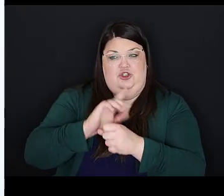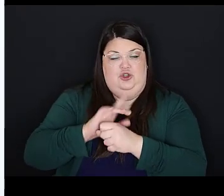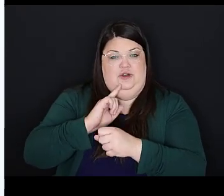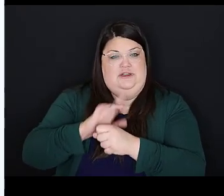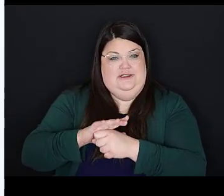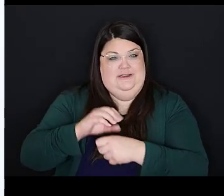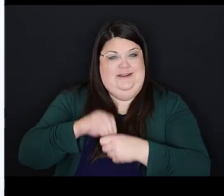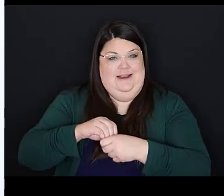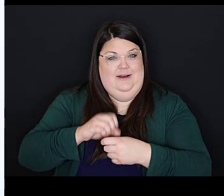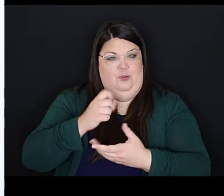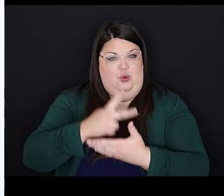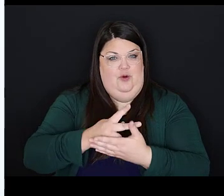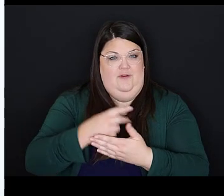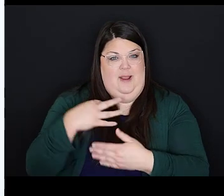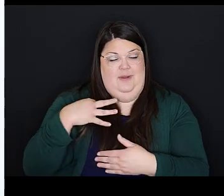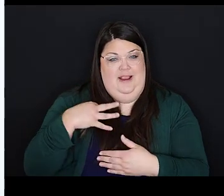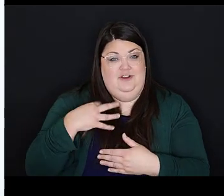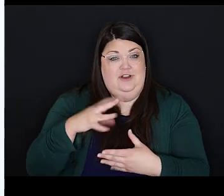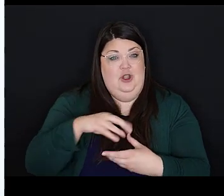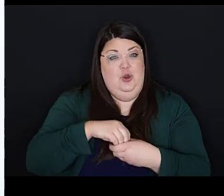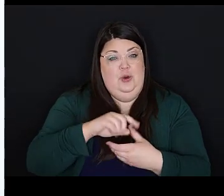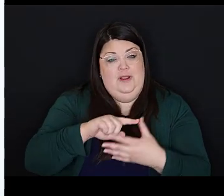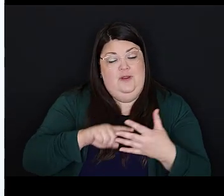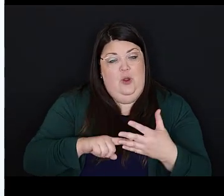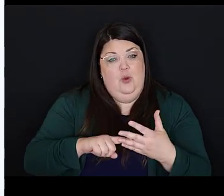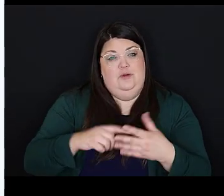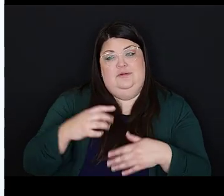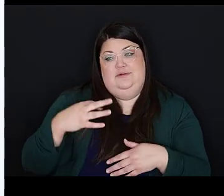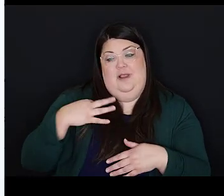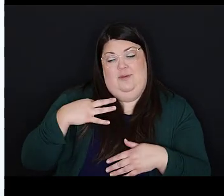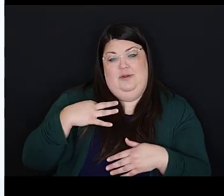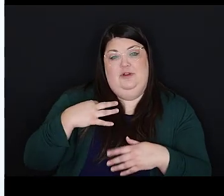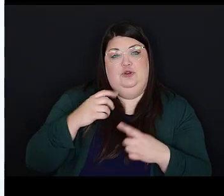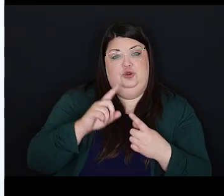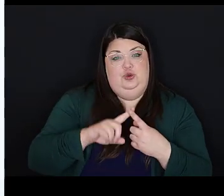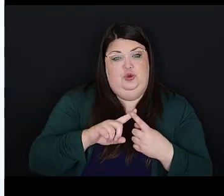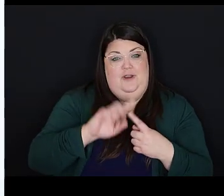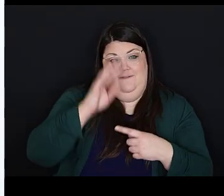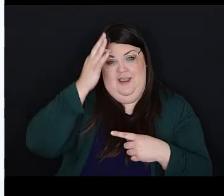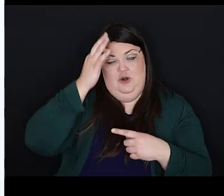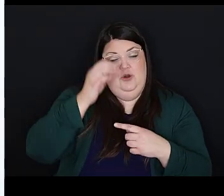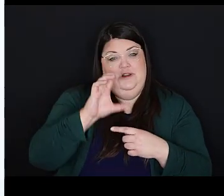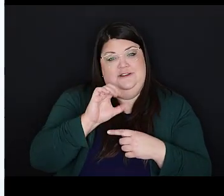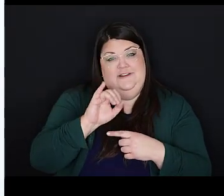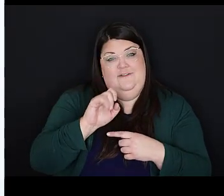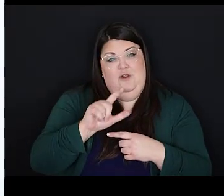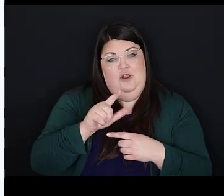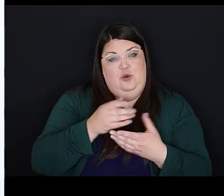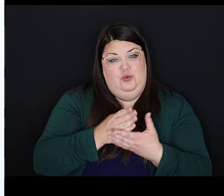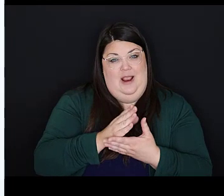application, including those applicable to Federal civil rights laws that prohibit discrimination in